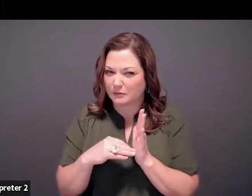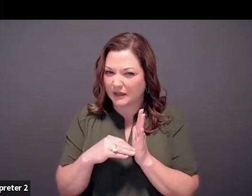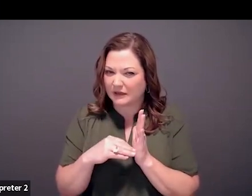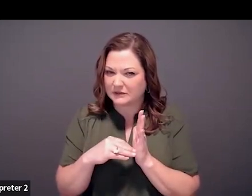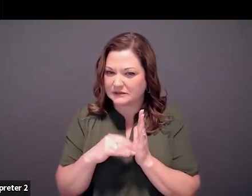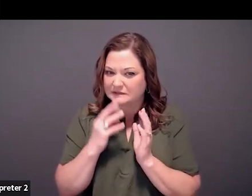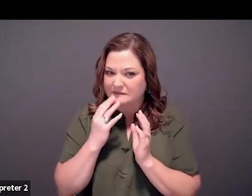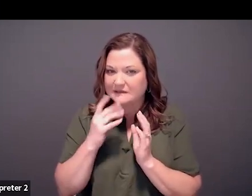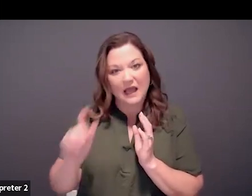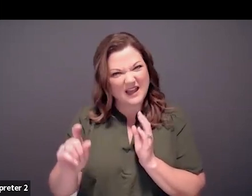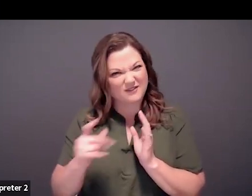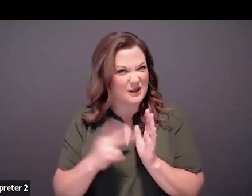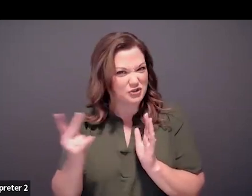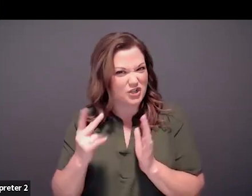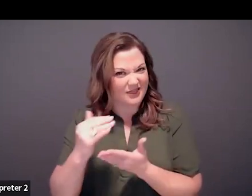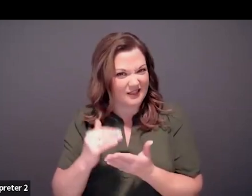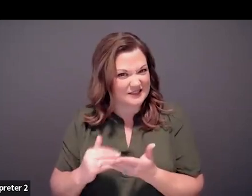I'd have to double-check the list.